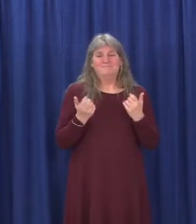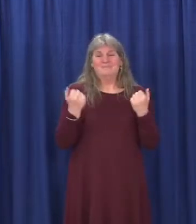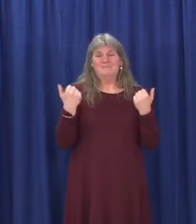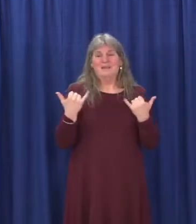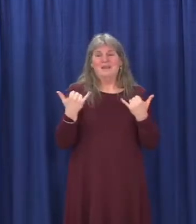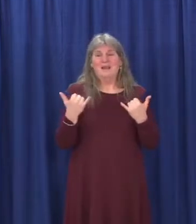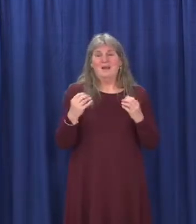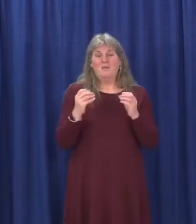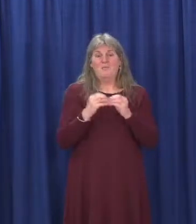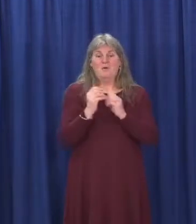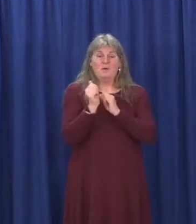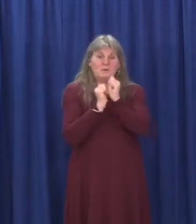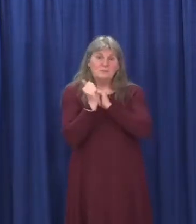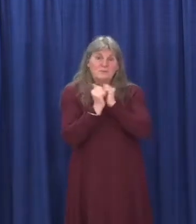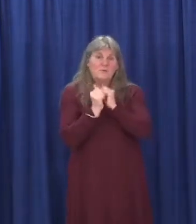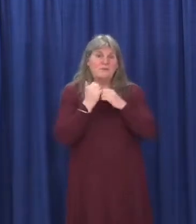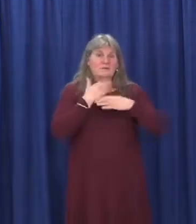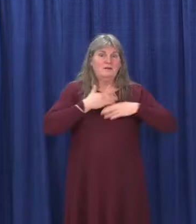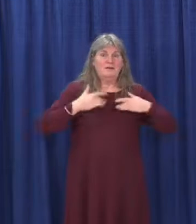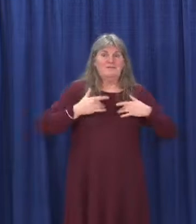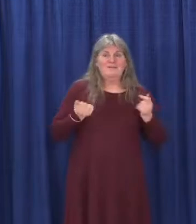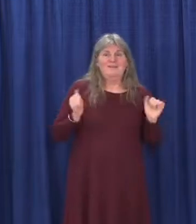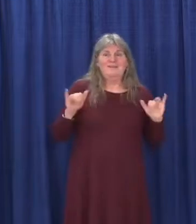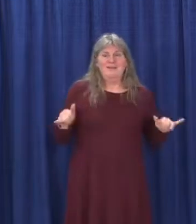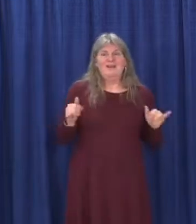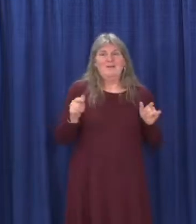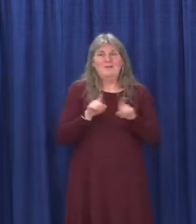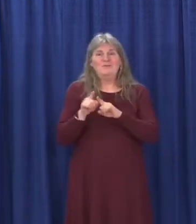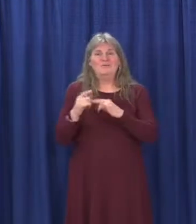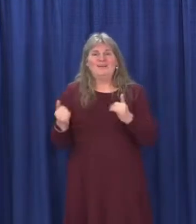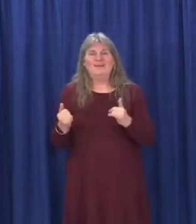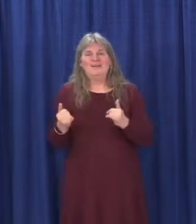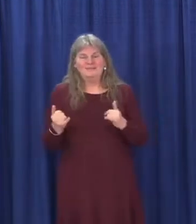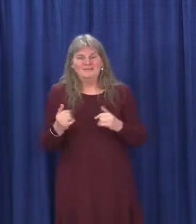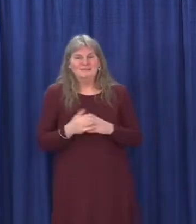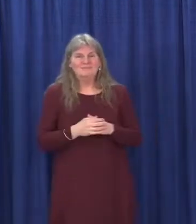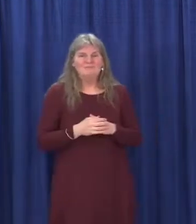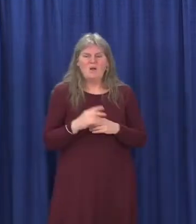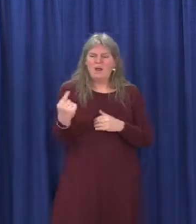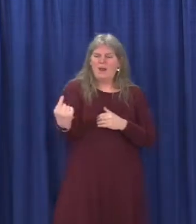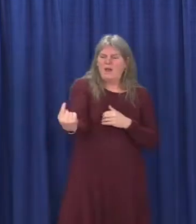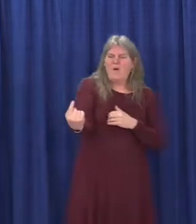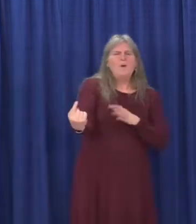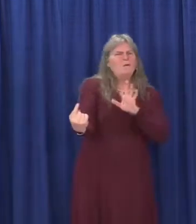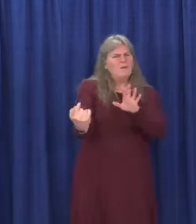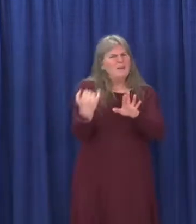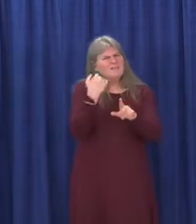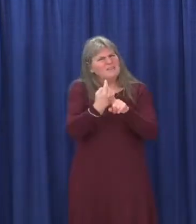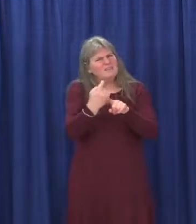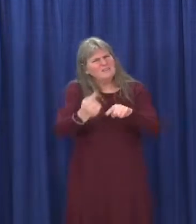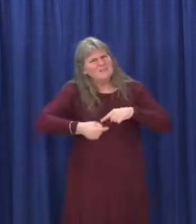more sports and recreational activities for adults. You're not alone. If you're struggling, please do reach out.